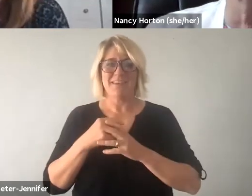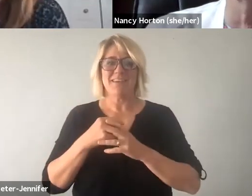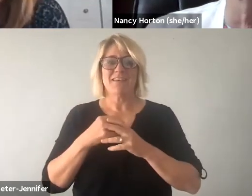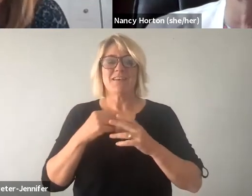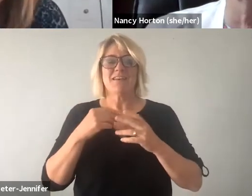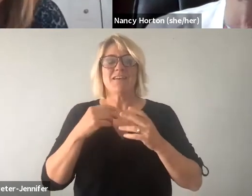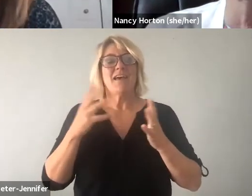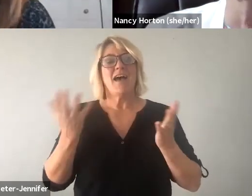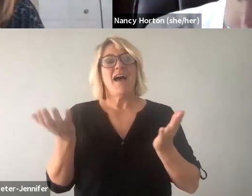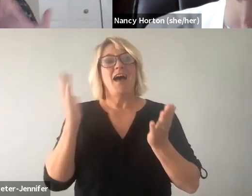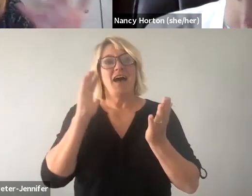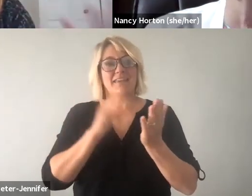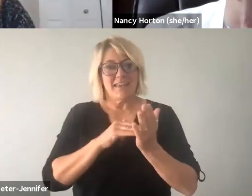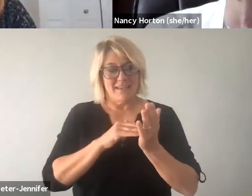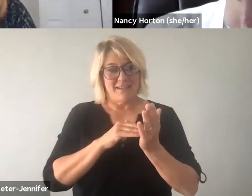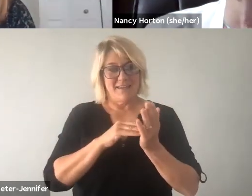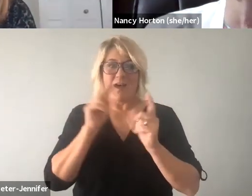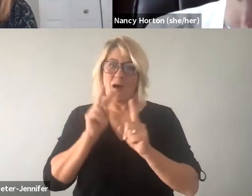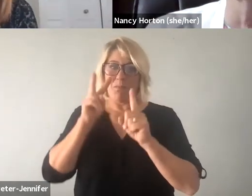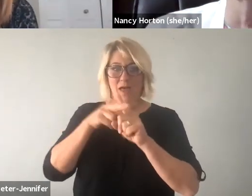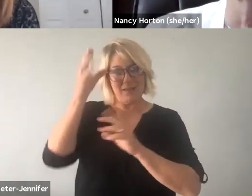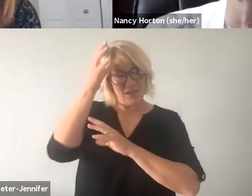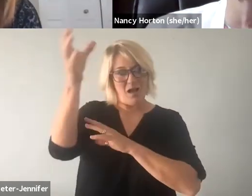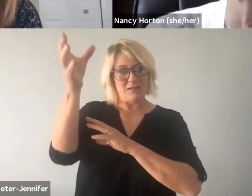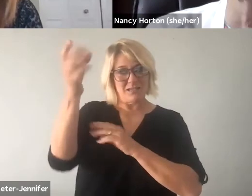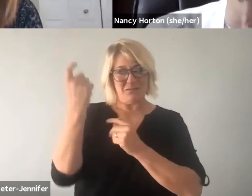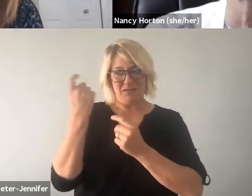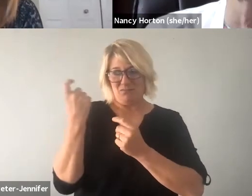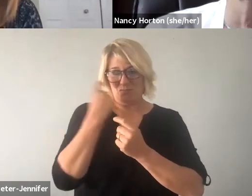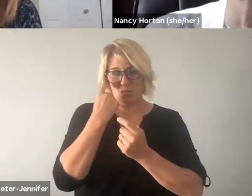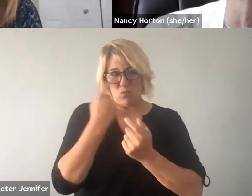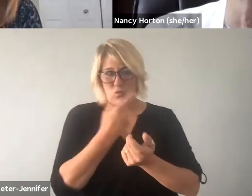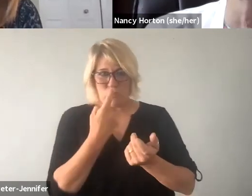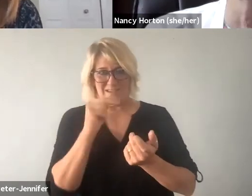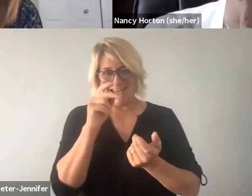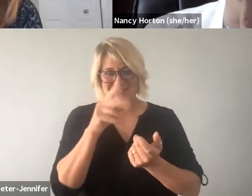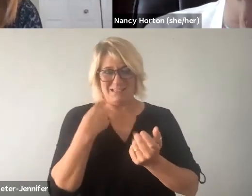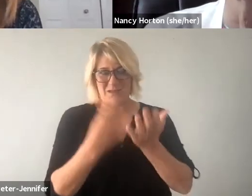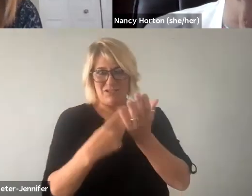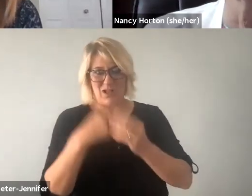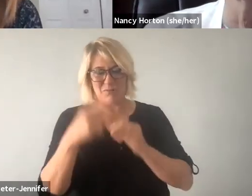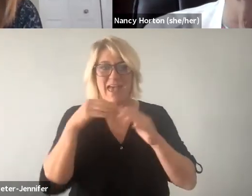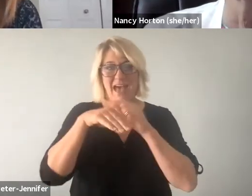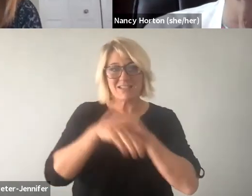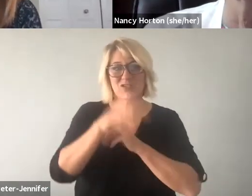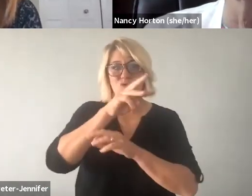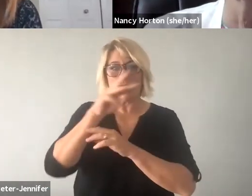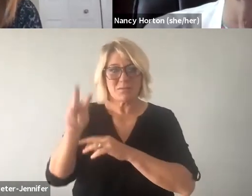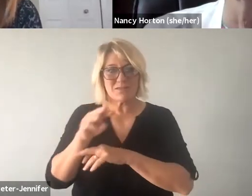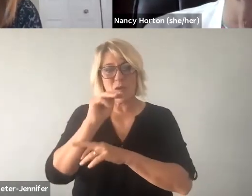we talked about digital access (chuckling) especially in today's day and age. So again, applying the